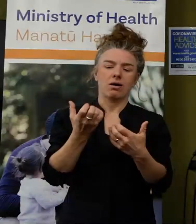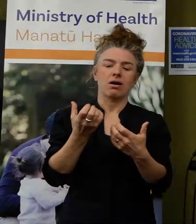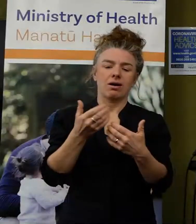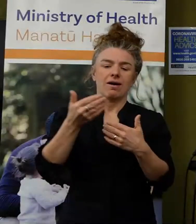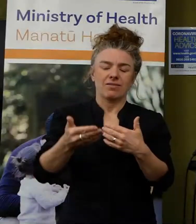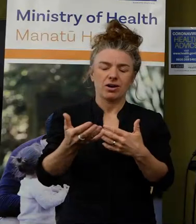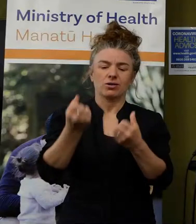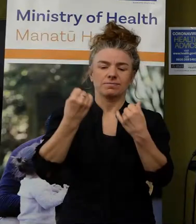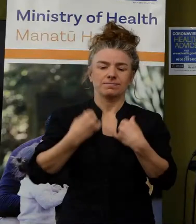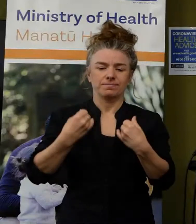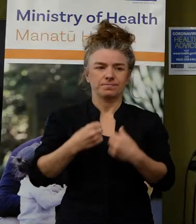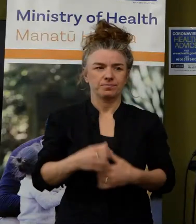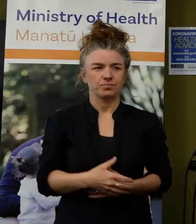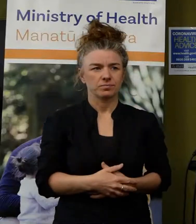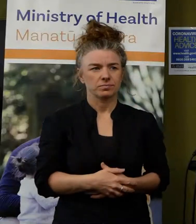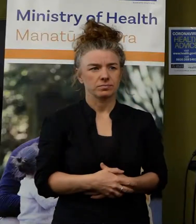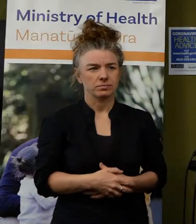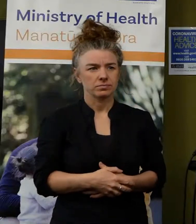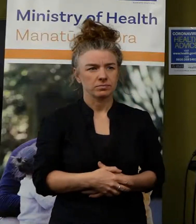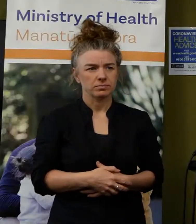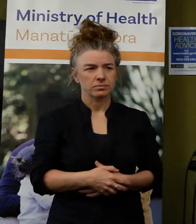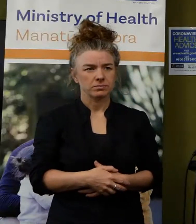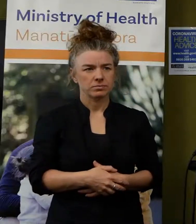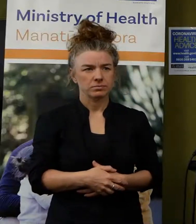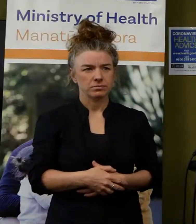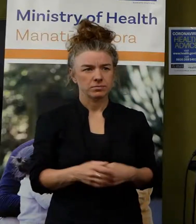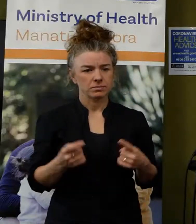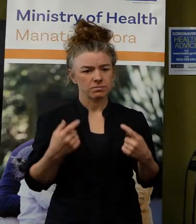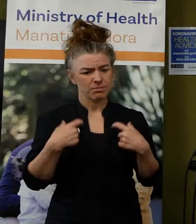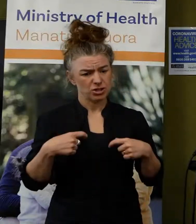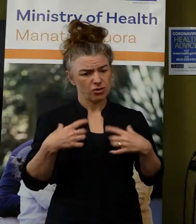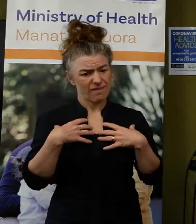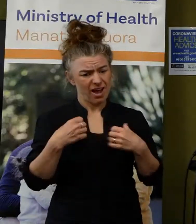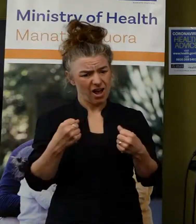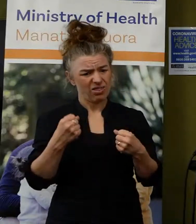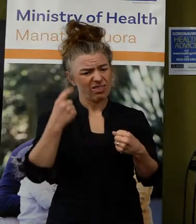likely we'll see a COVID-19 case in New Zealand eventually. Do you still stand by that? I do.